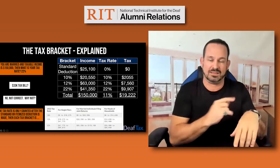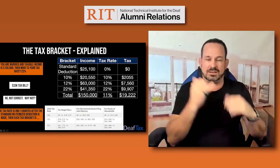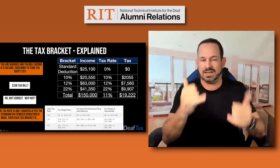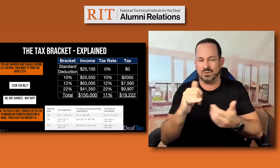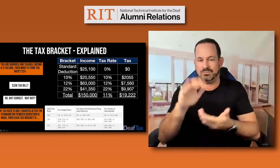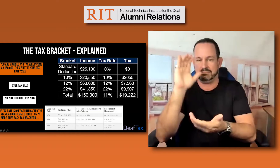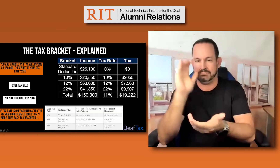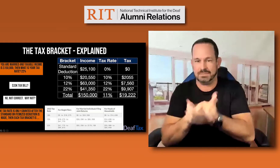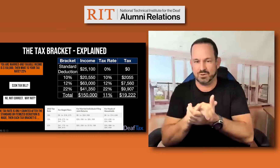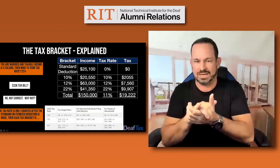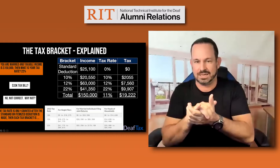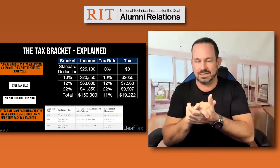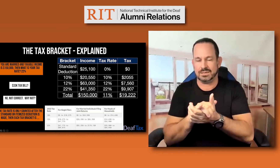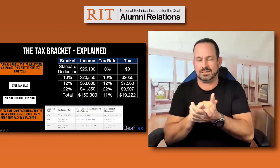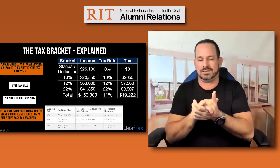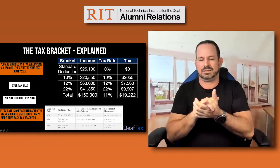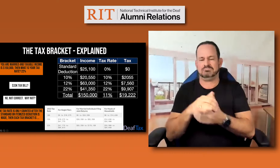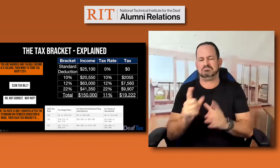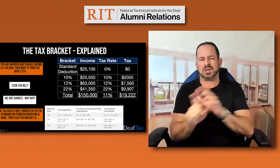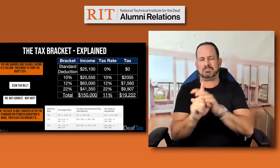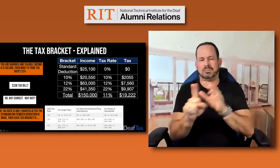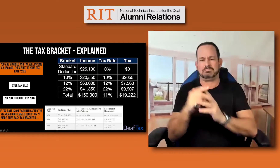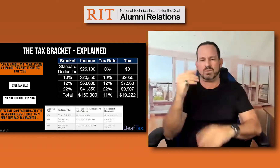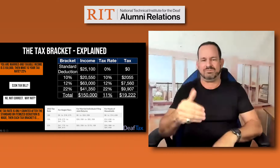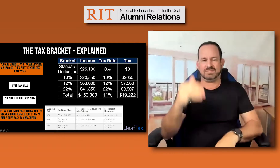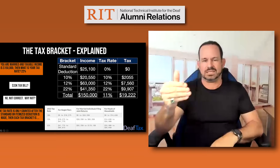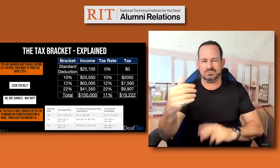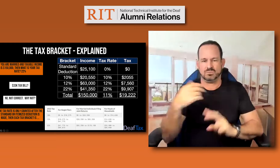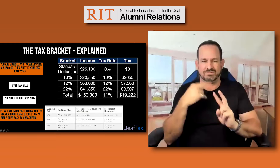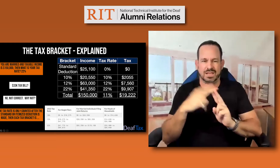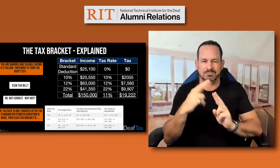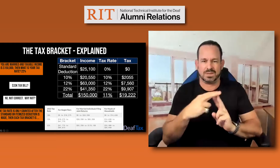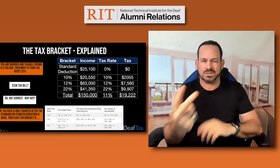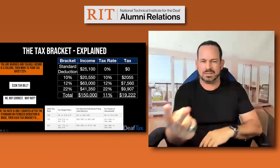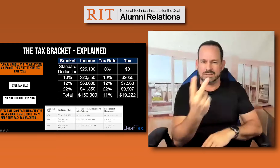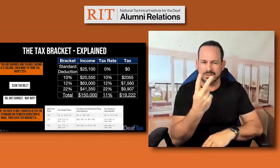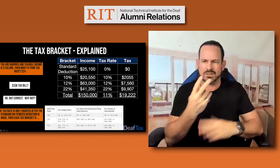If you are single or married,